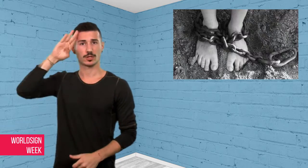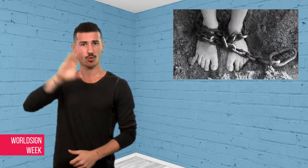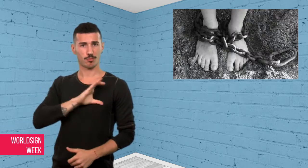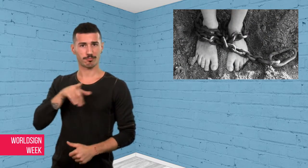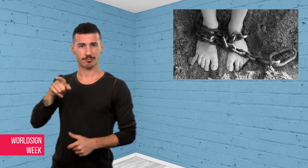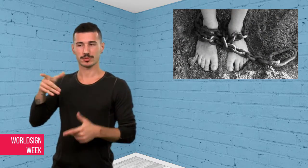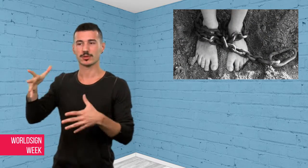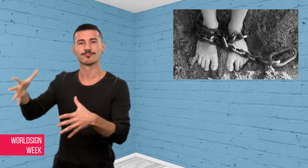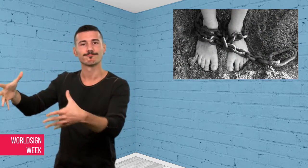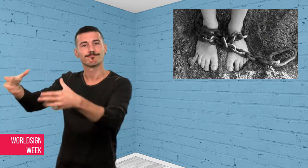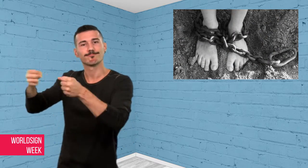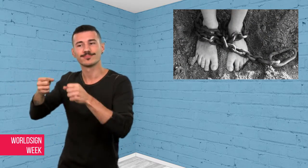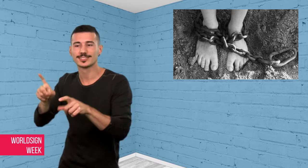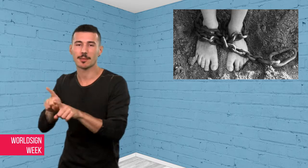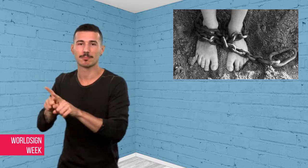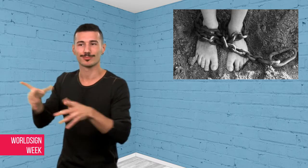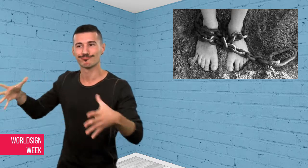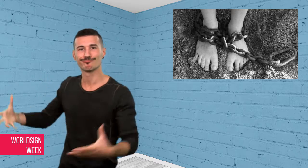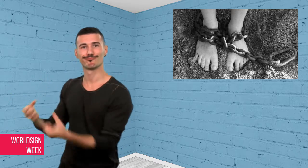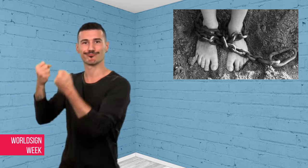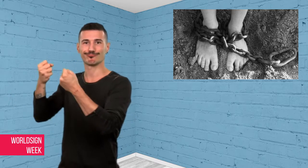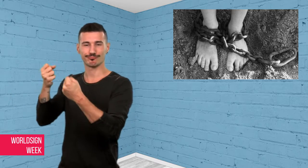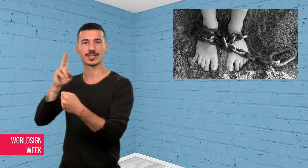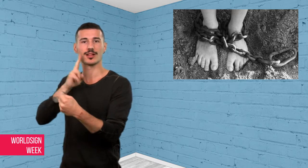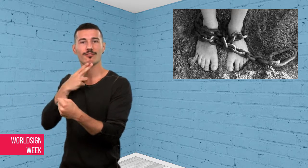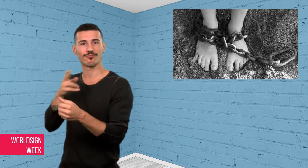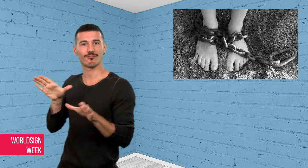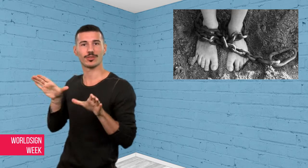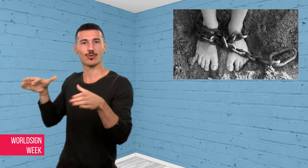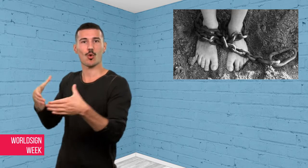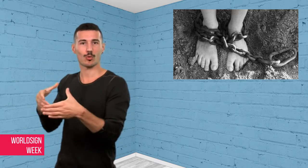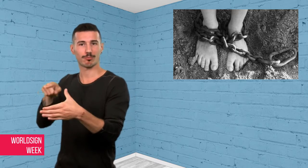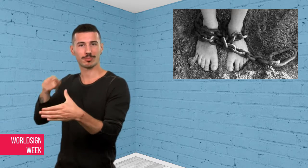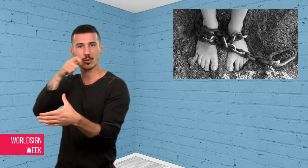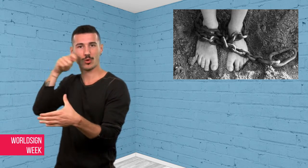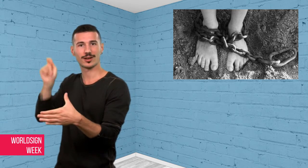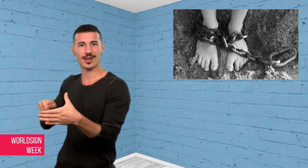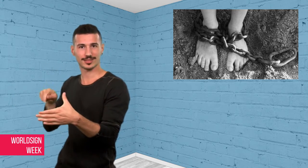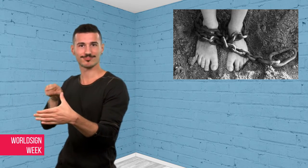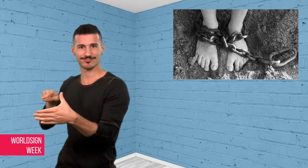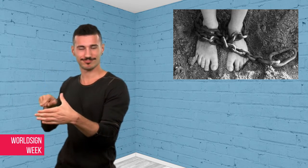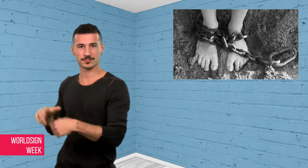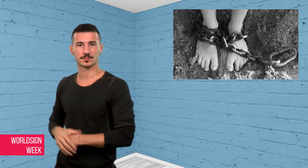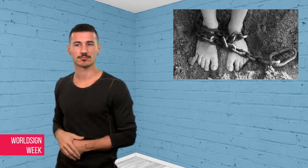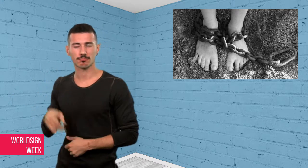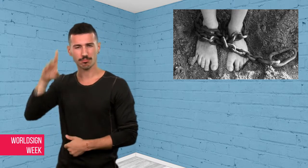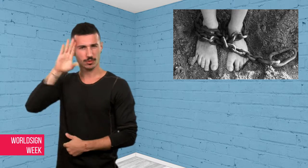A group of Deaf Ukrainians were rescued from